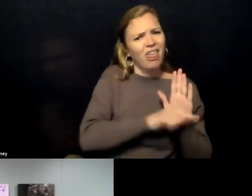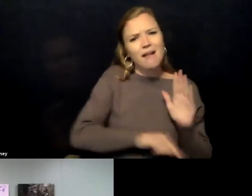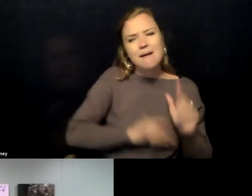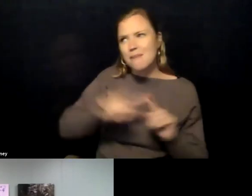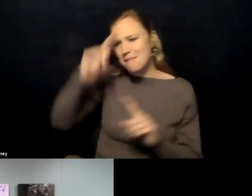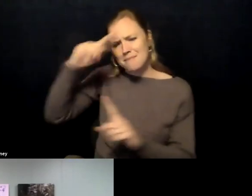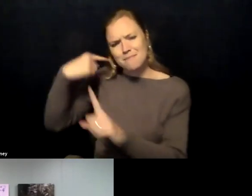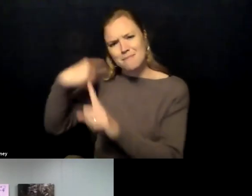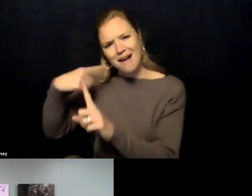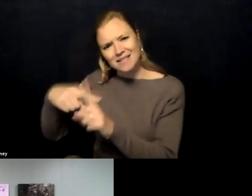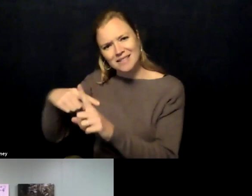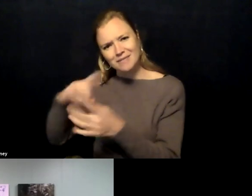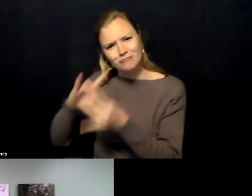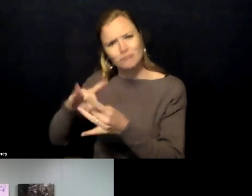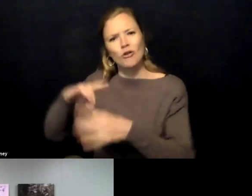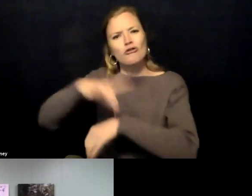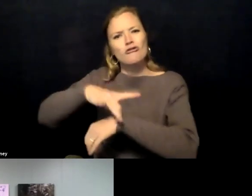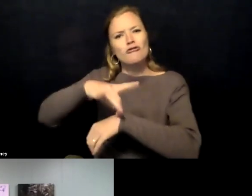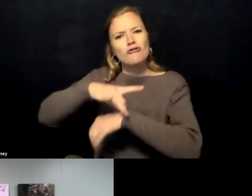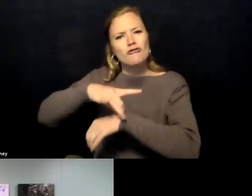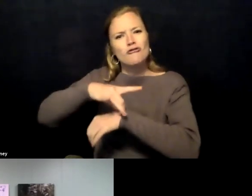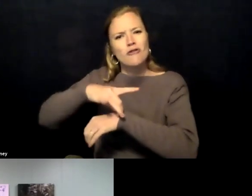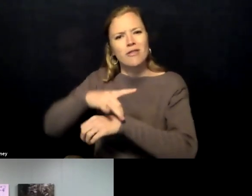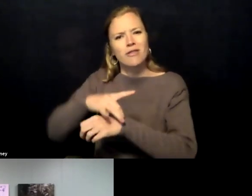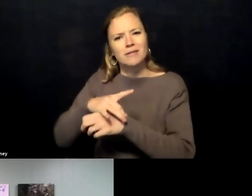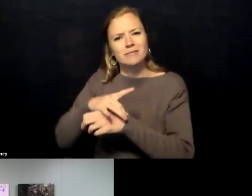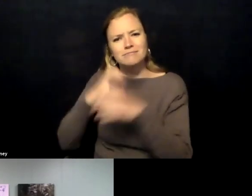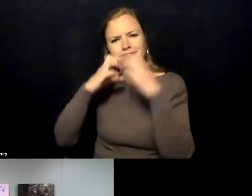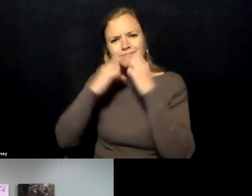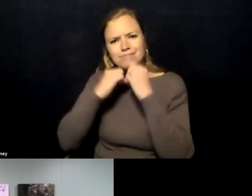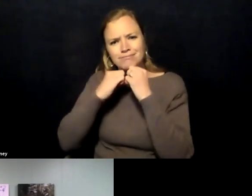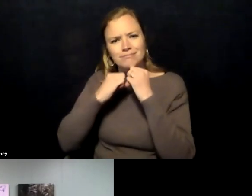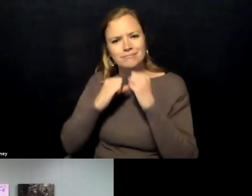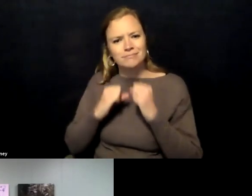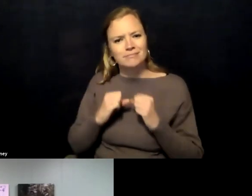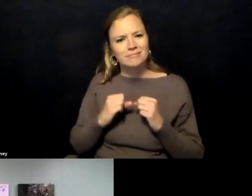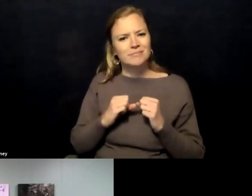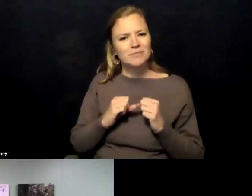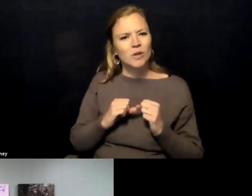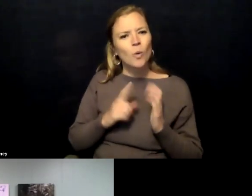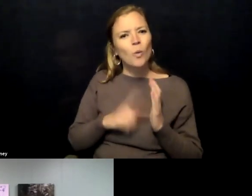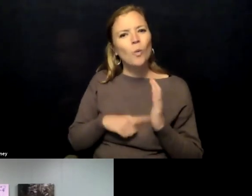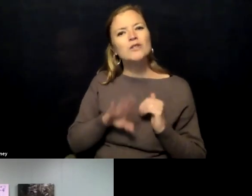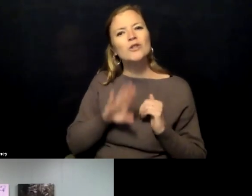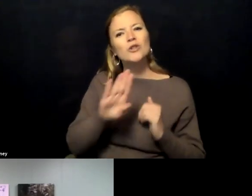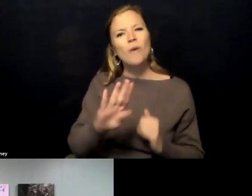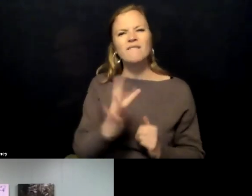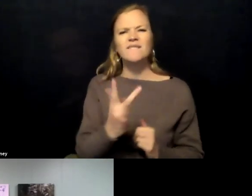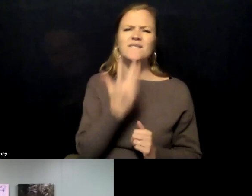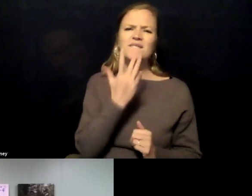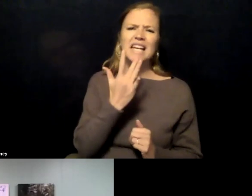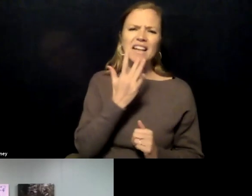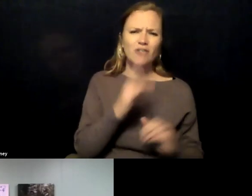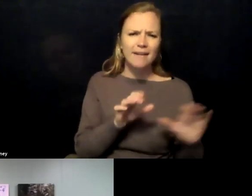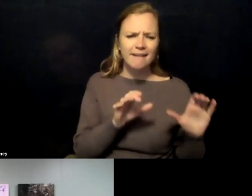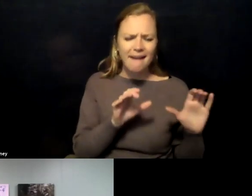So Tina, in the spirit of earth optimism, what is your favorite action that our viewers can